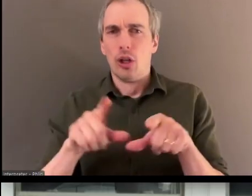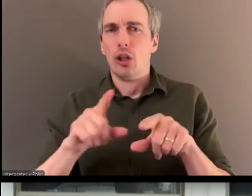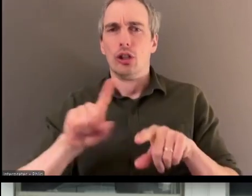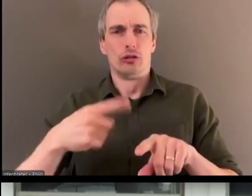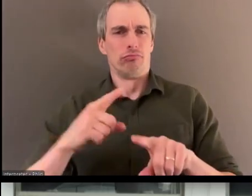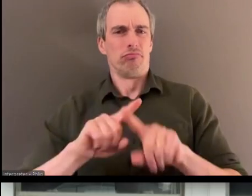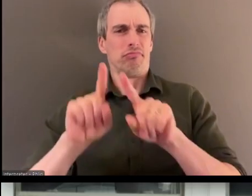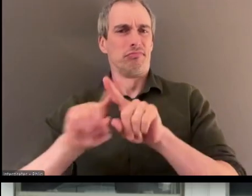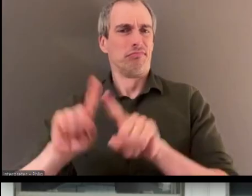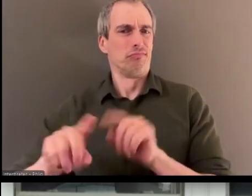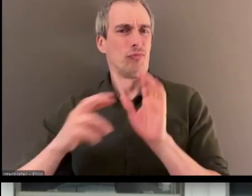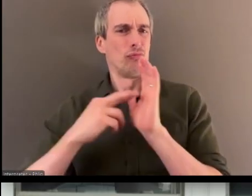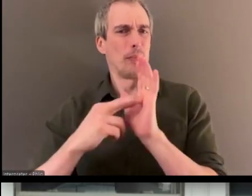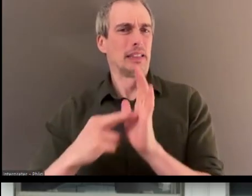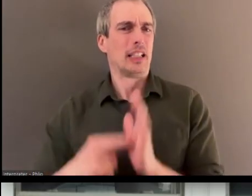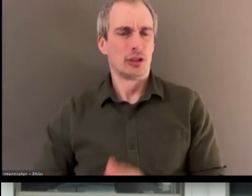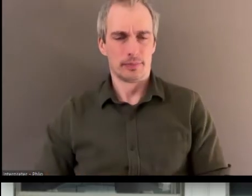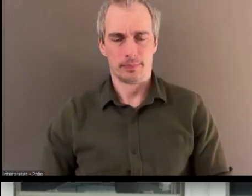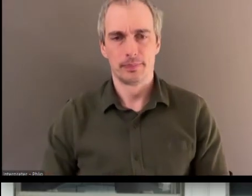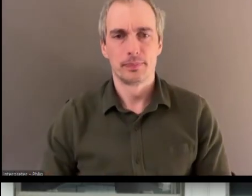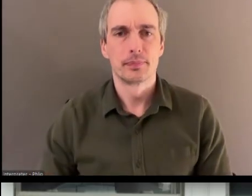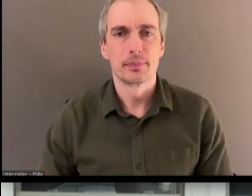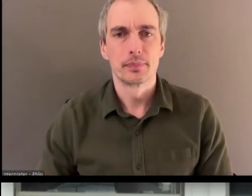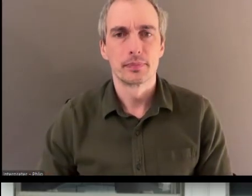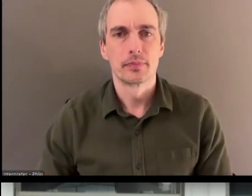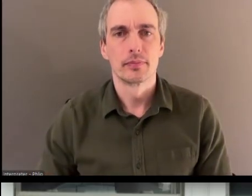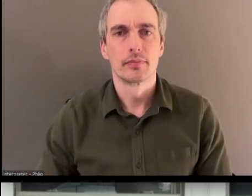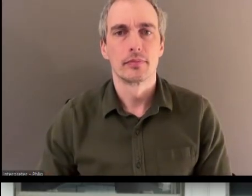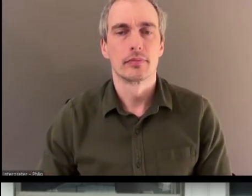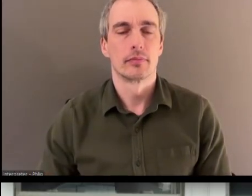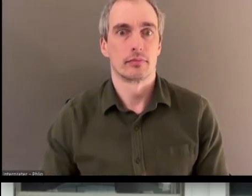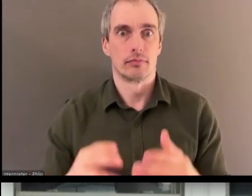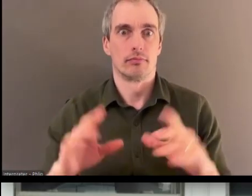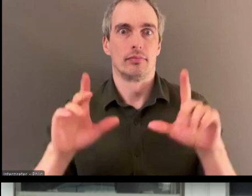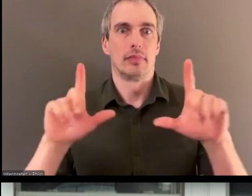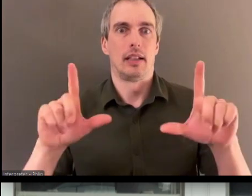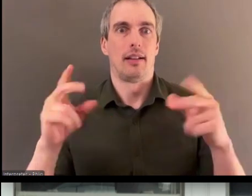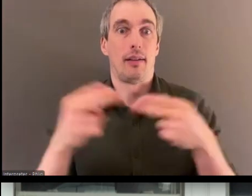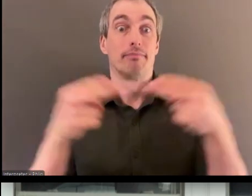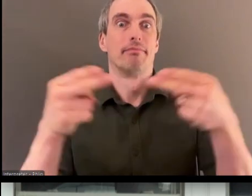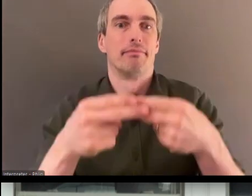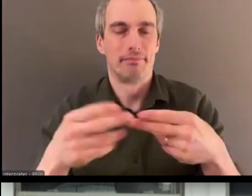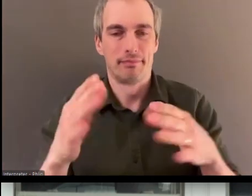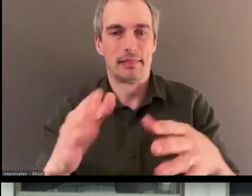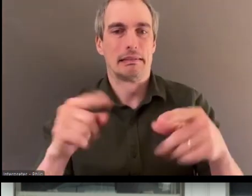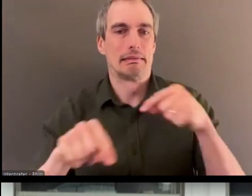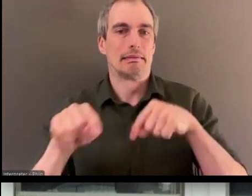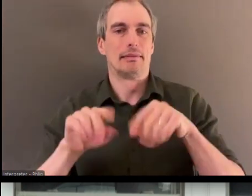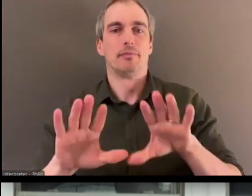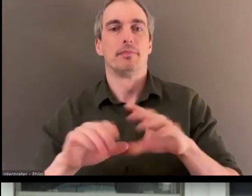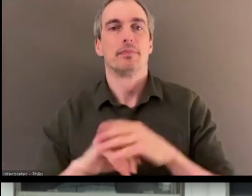So what's really cool about this is we can have all of these representations.